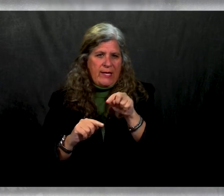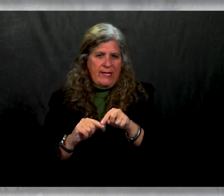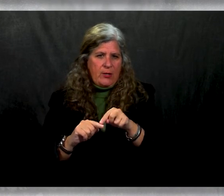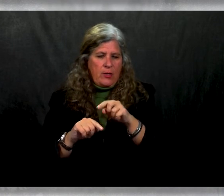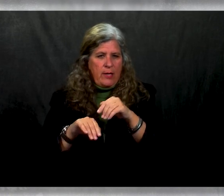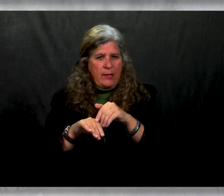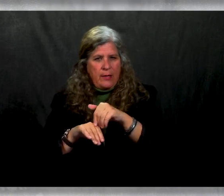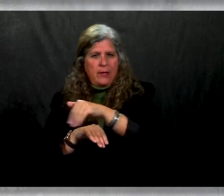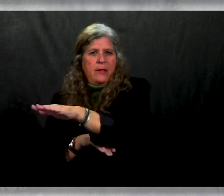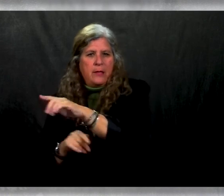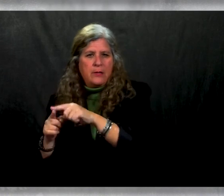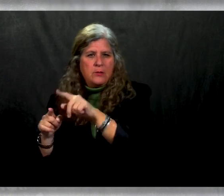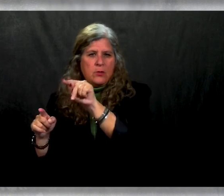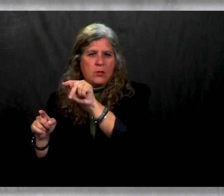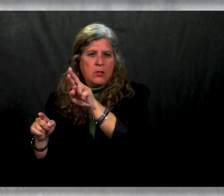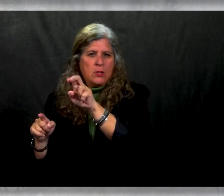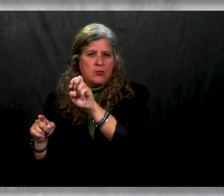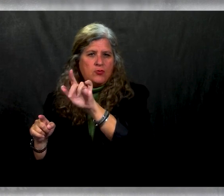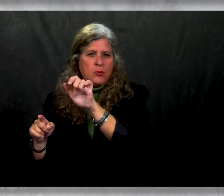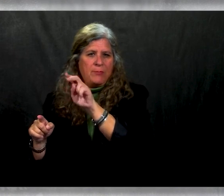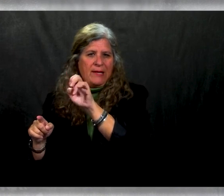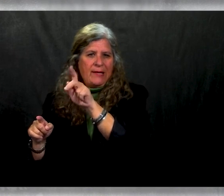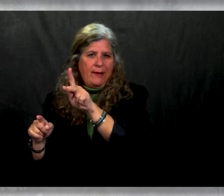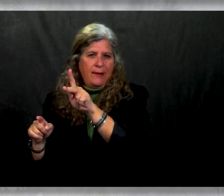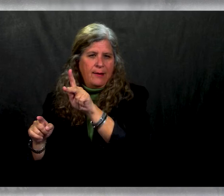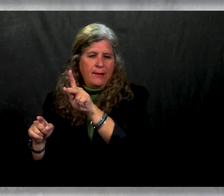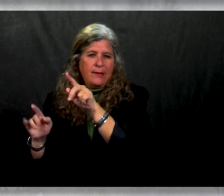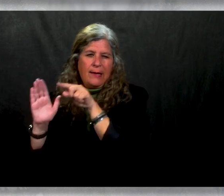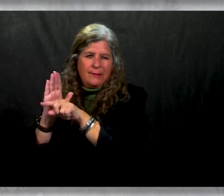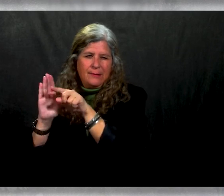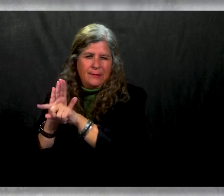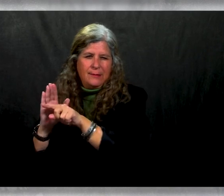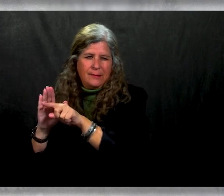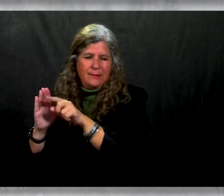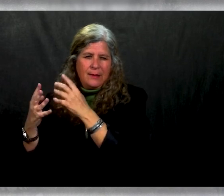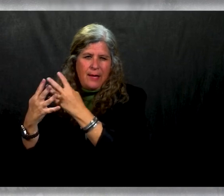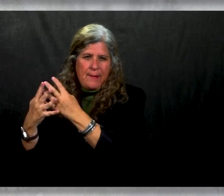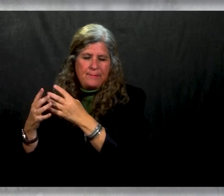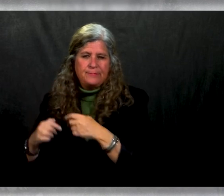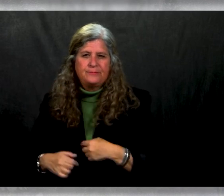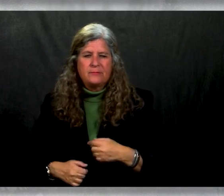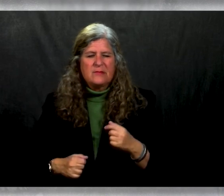So thousands of Jews were forced to come to this place just on the border of the ghetto